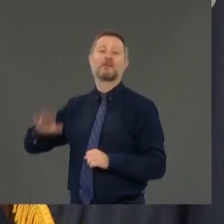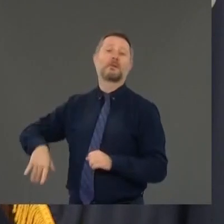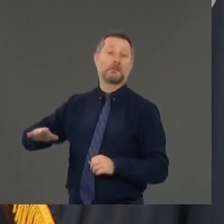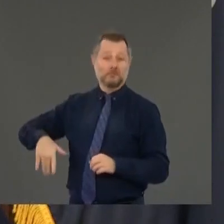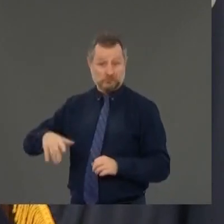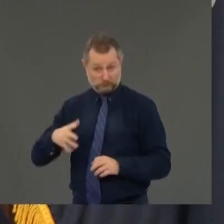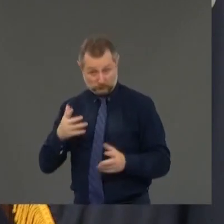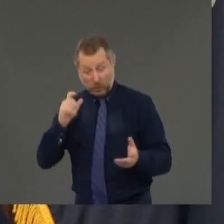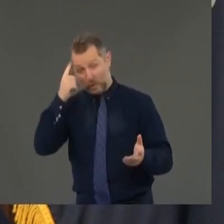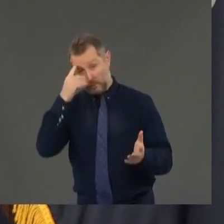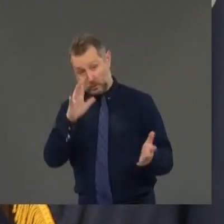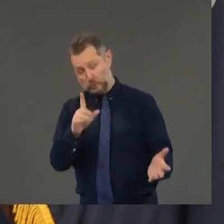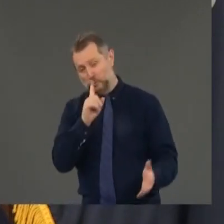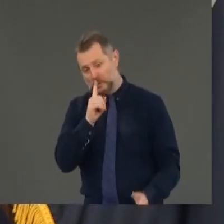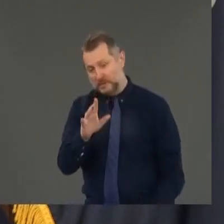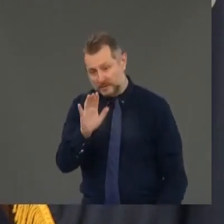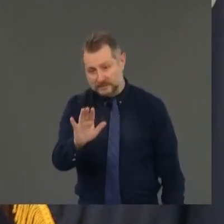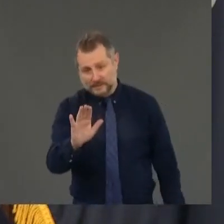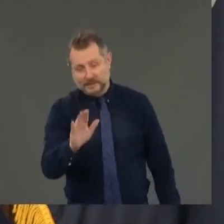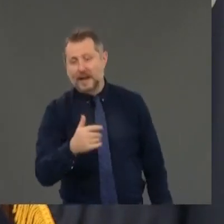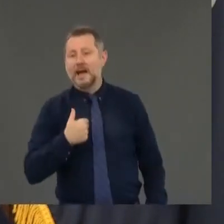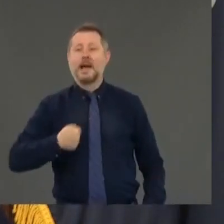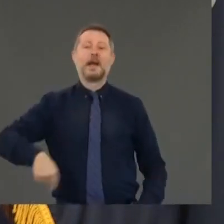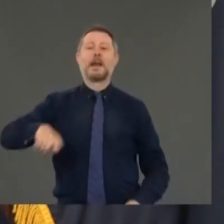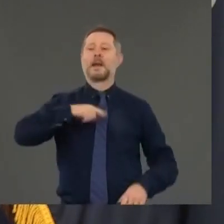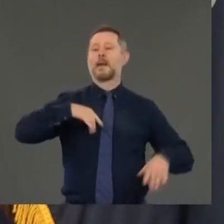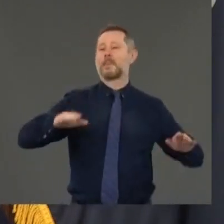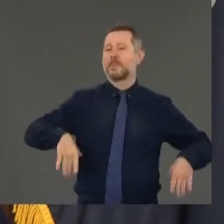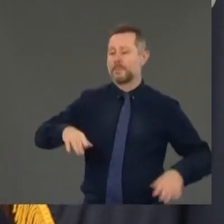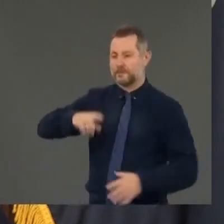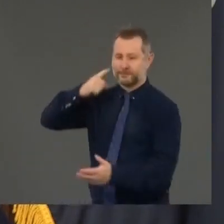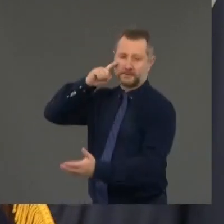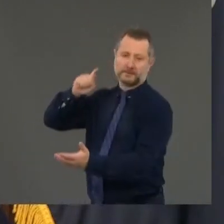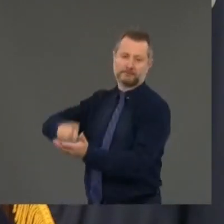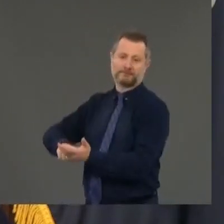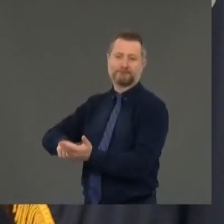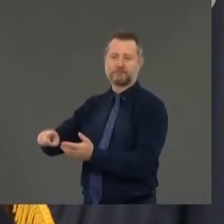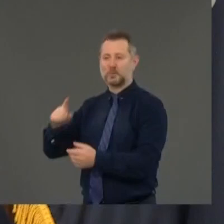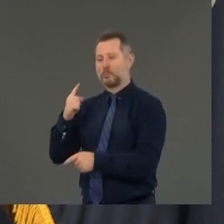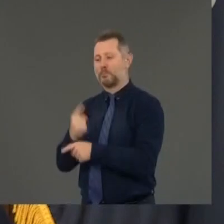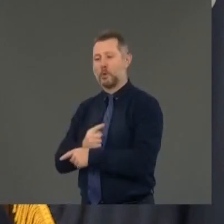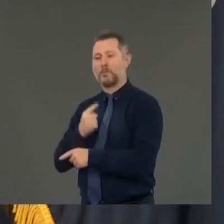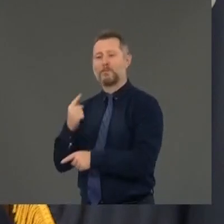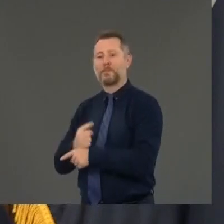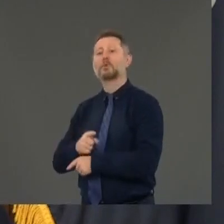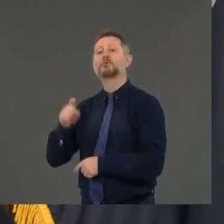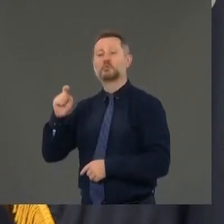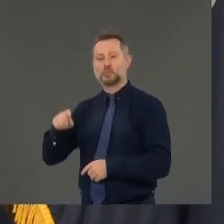IMPORTANCE OF THAT? I DON'T THINK IT HAS BEEN